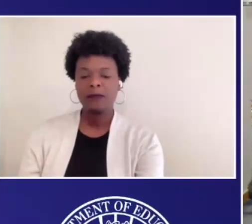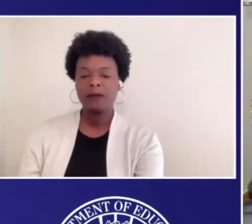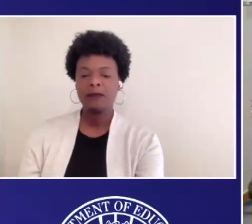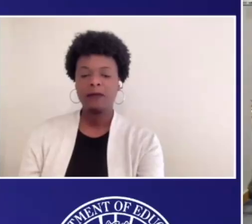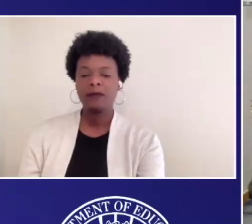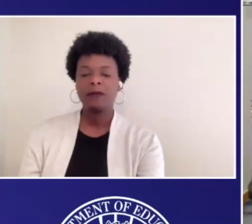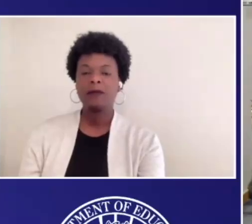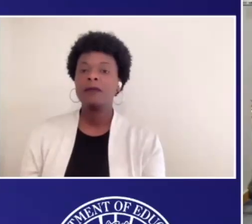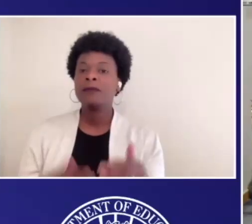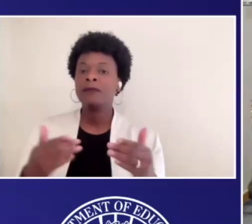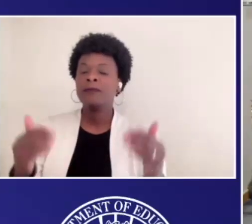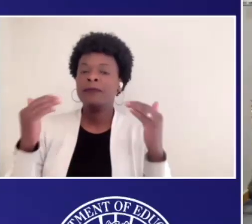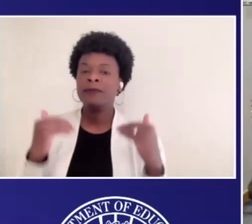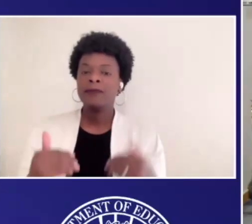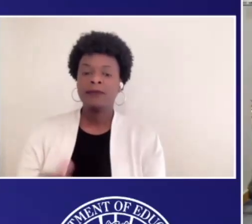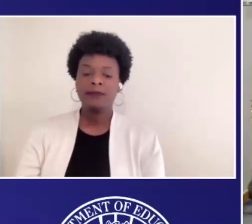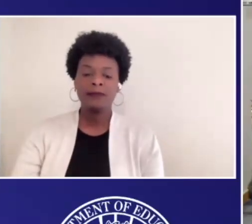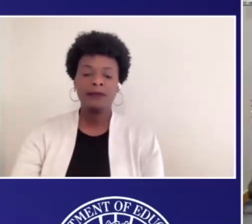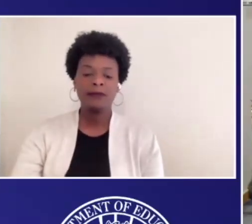Moving right along. Let me get to my list.